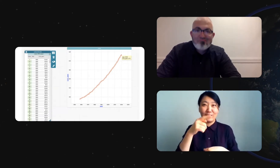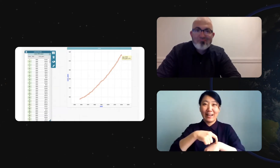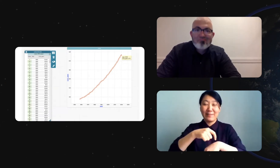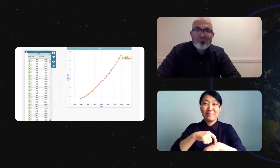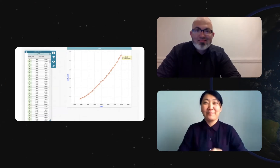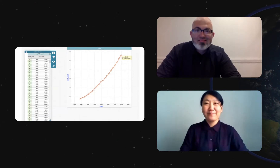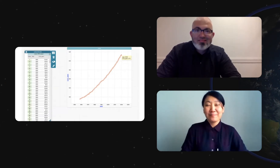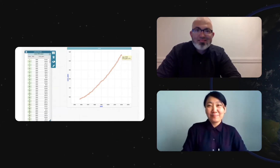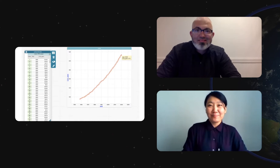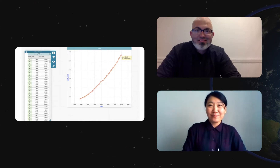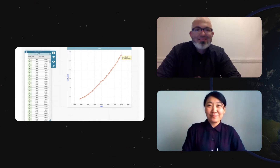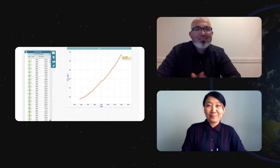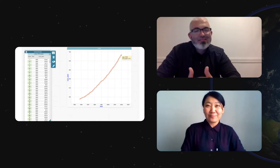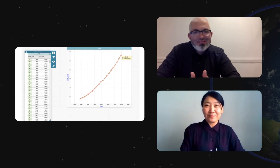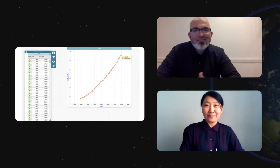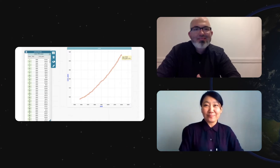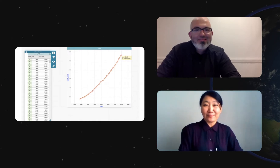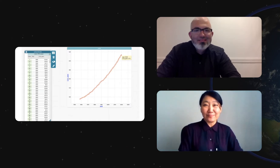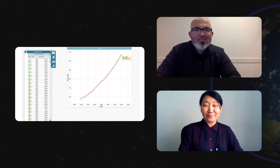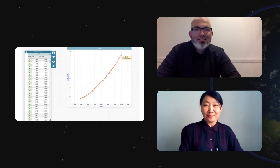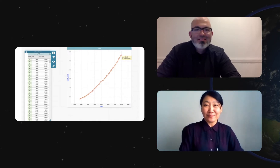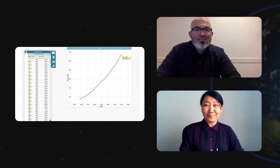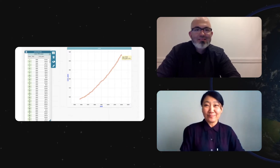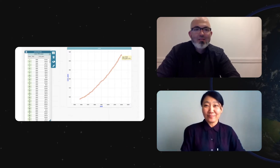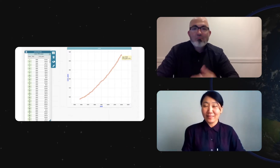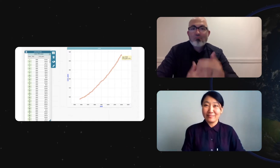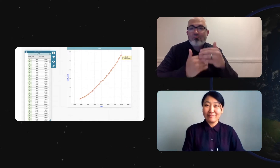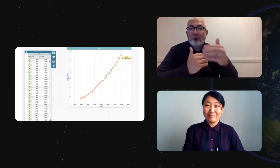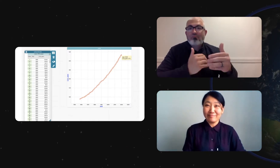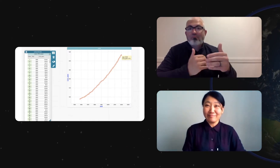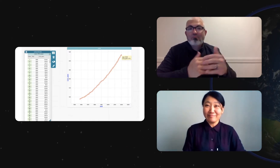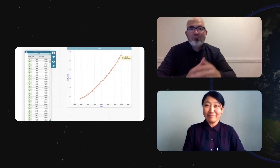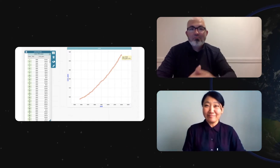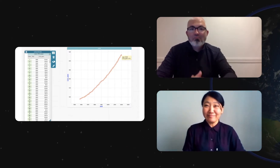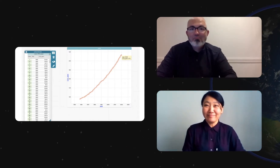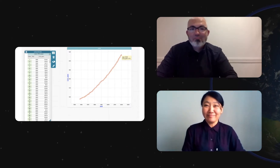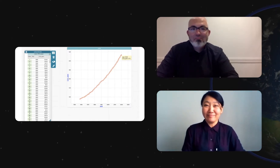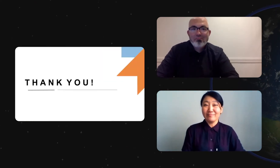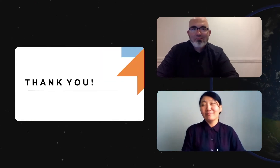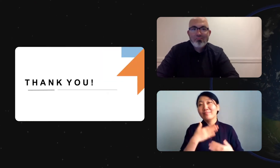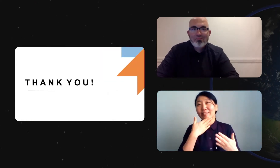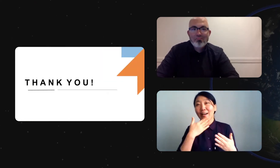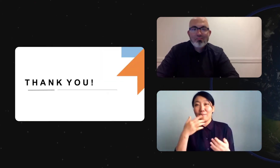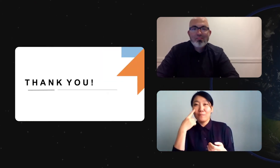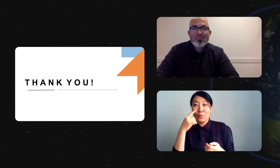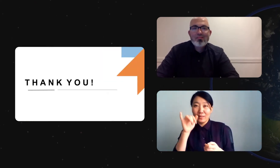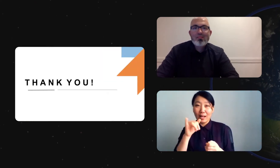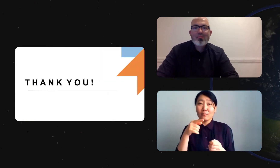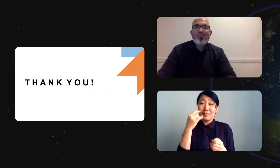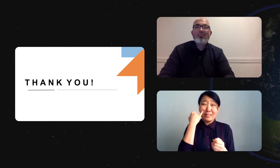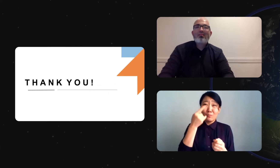You can take it home and try it on your own. So, thank you for your time!